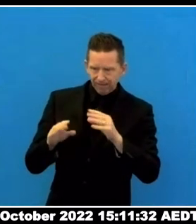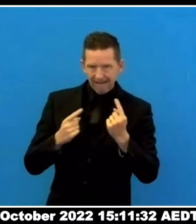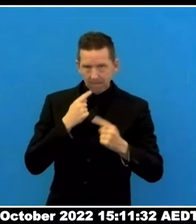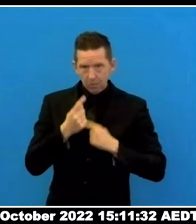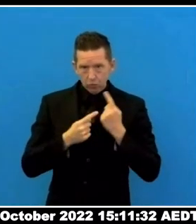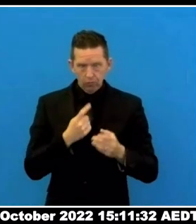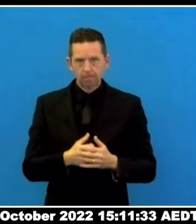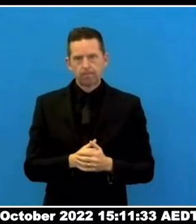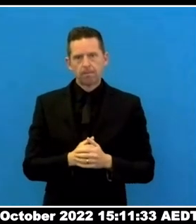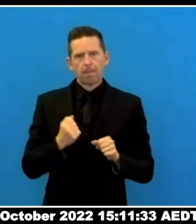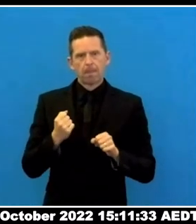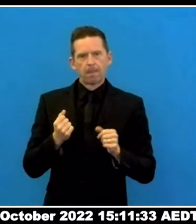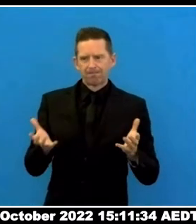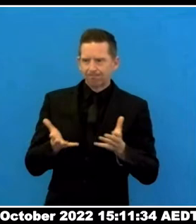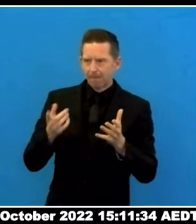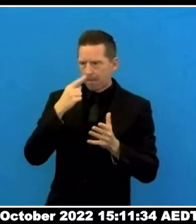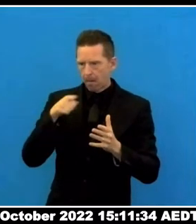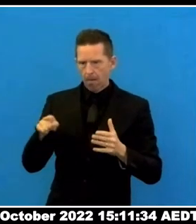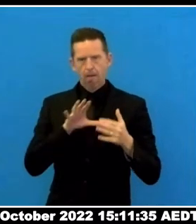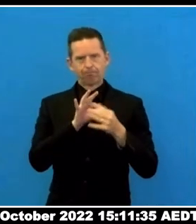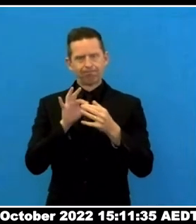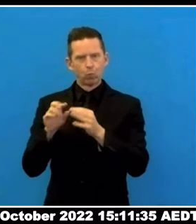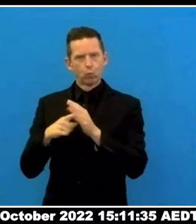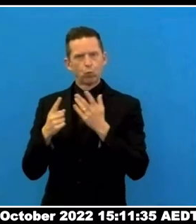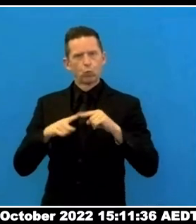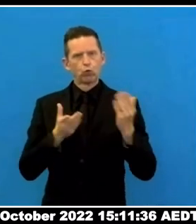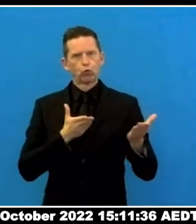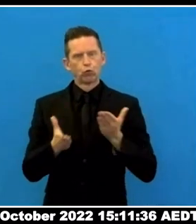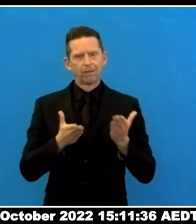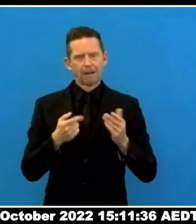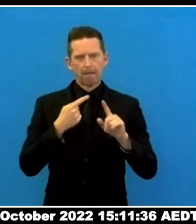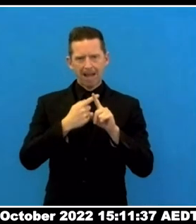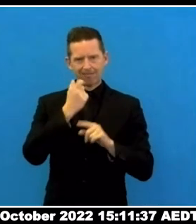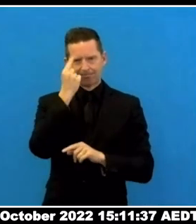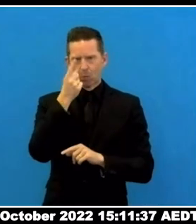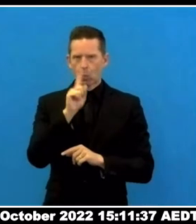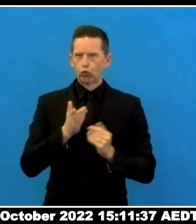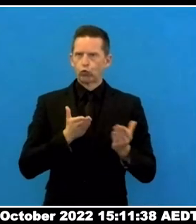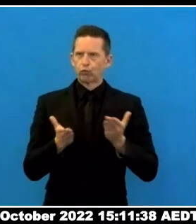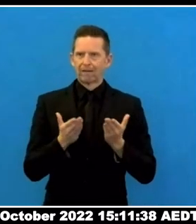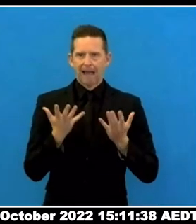to connect people to services and to understand what services are available.